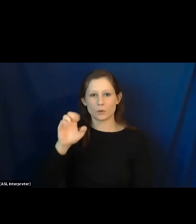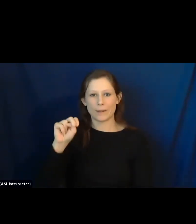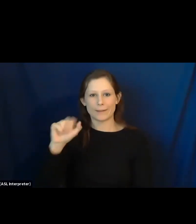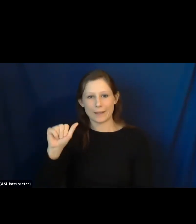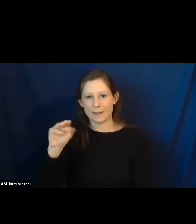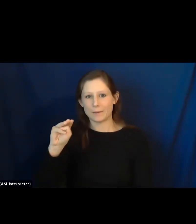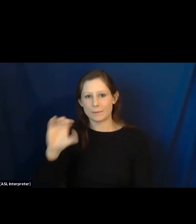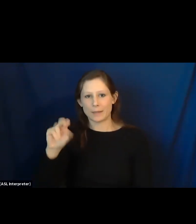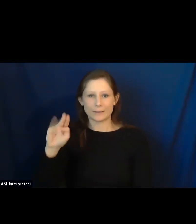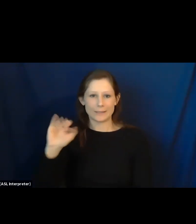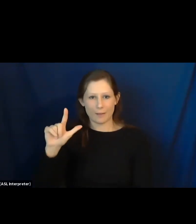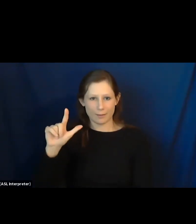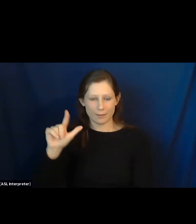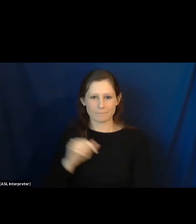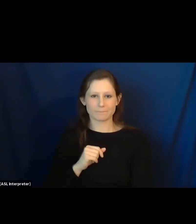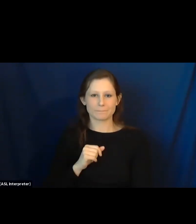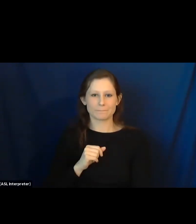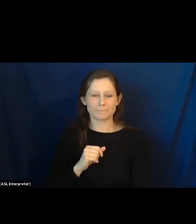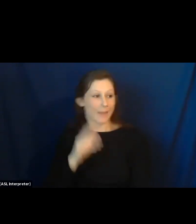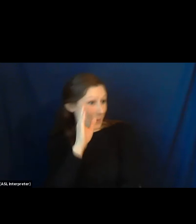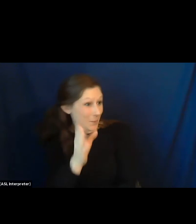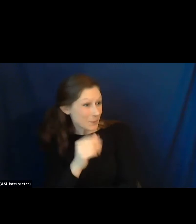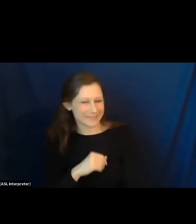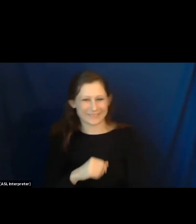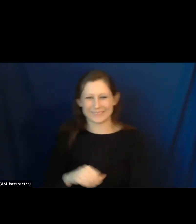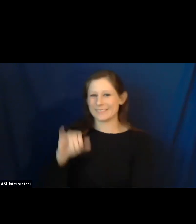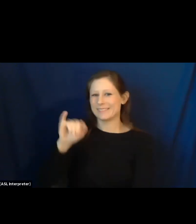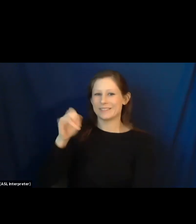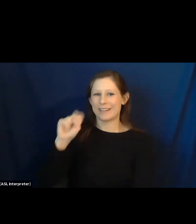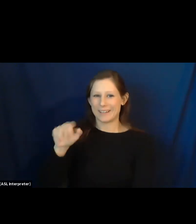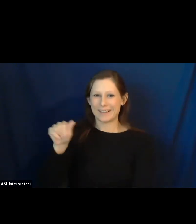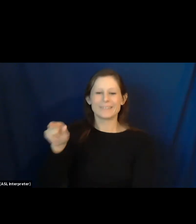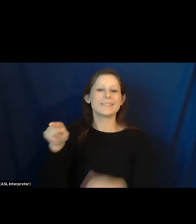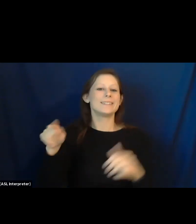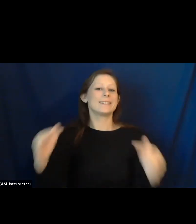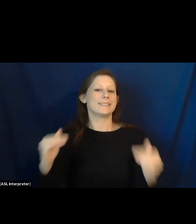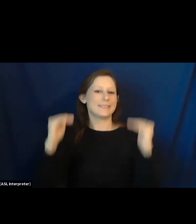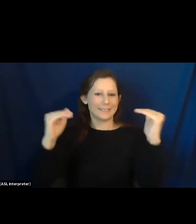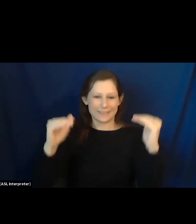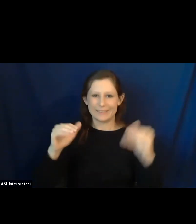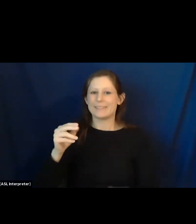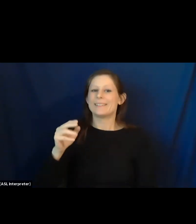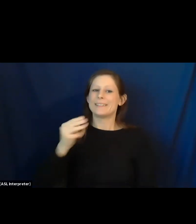Jenna McNeal has been advancing accessibility at the Missouri History Museum for years as